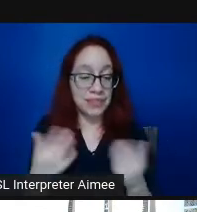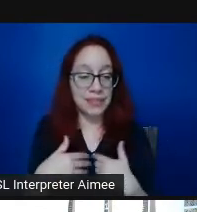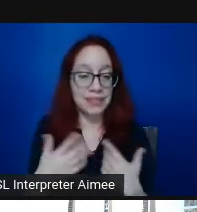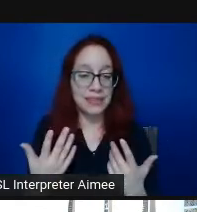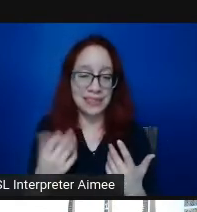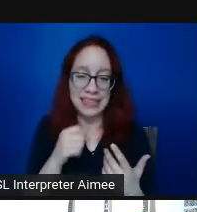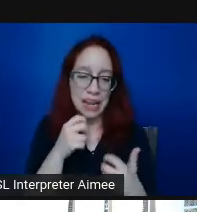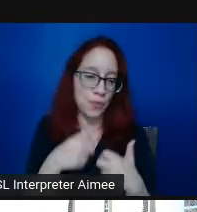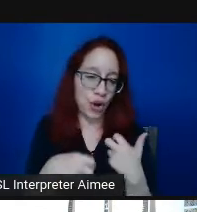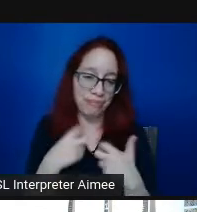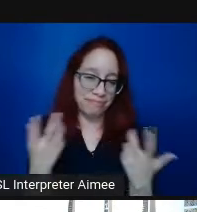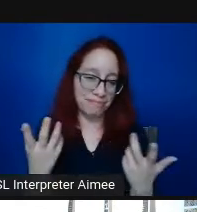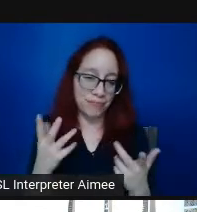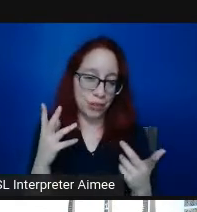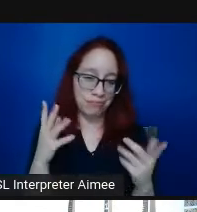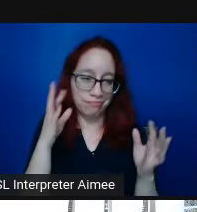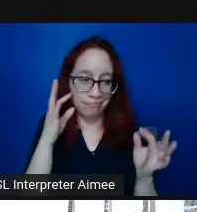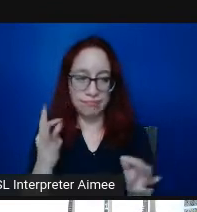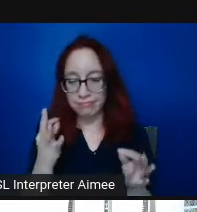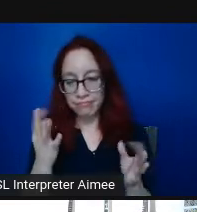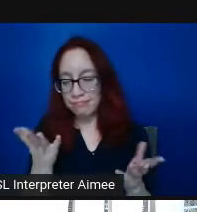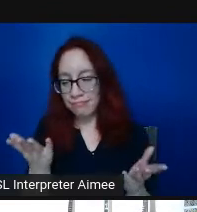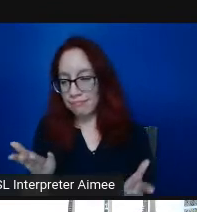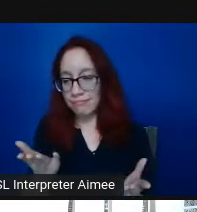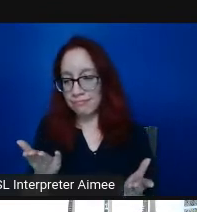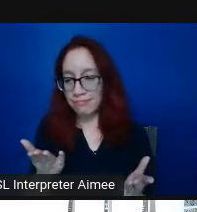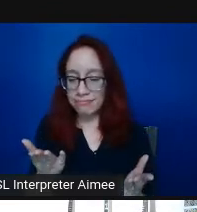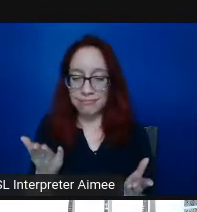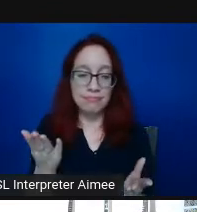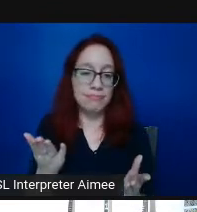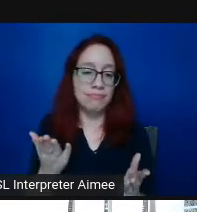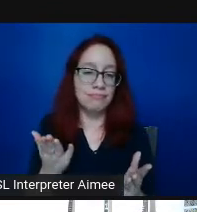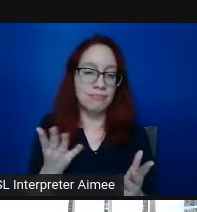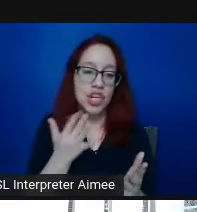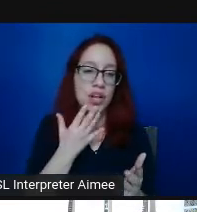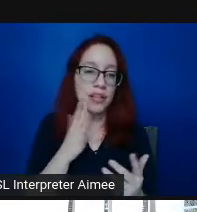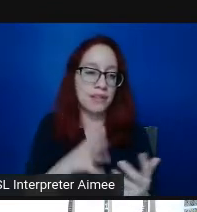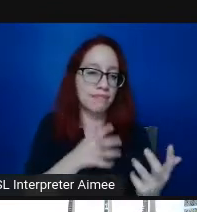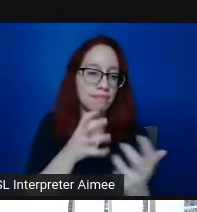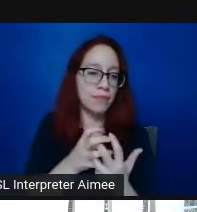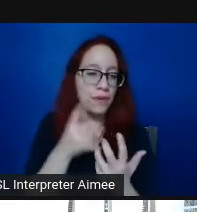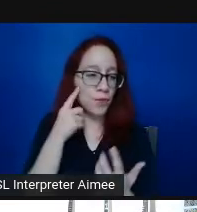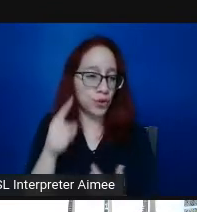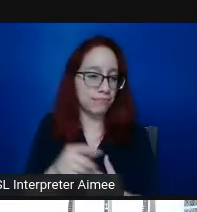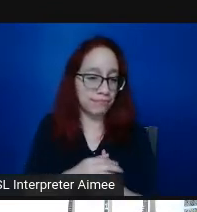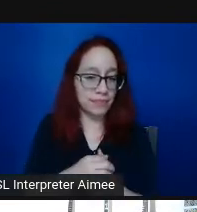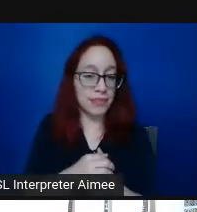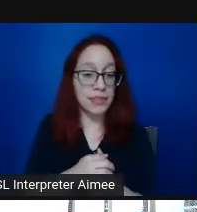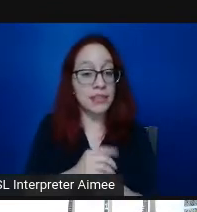You can choose combinations that work for you. After that would say, "Tweet this."